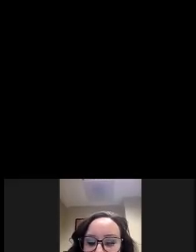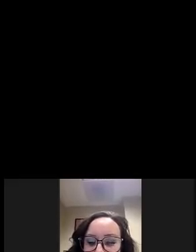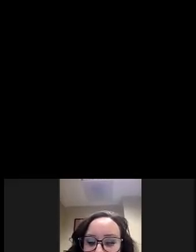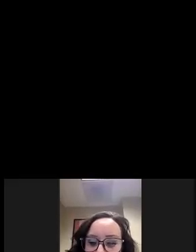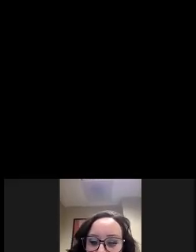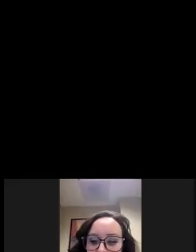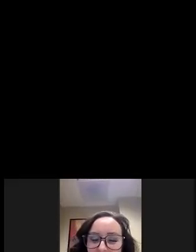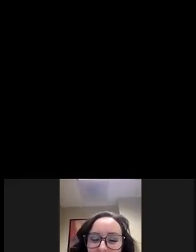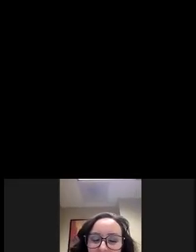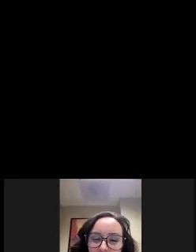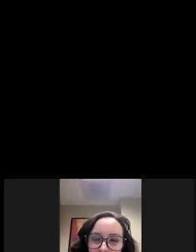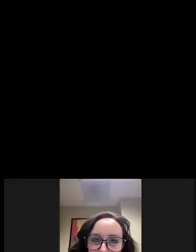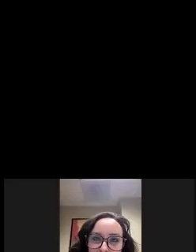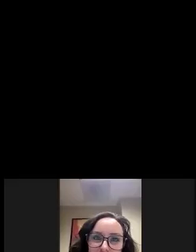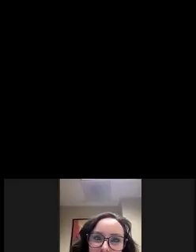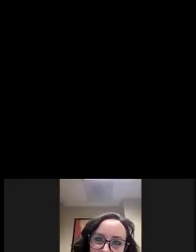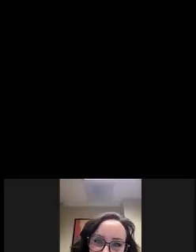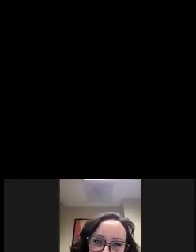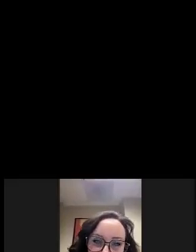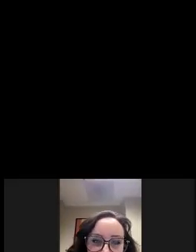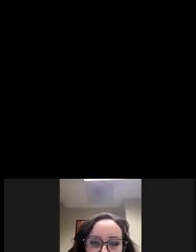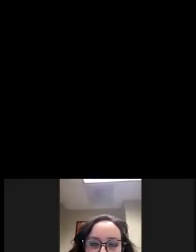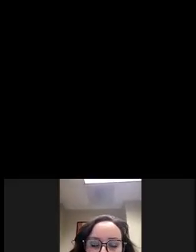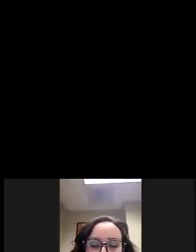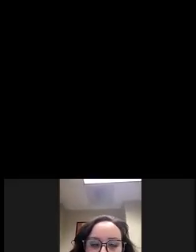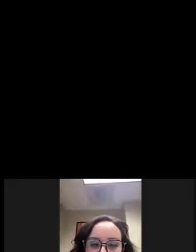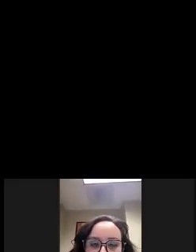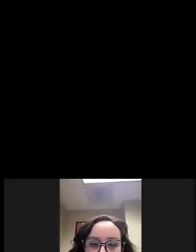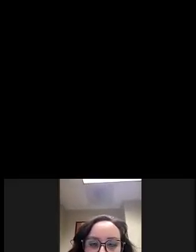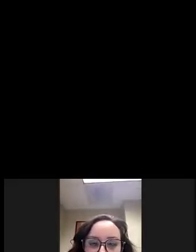to minimize her freak outs, and then also